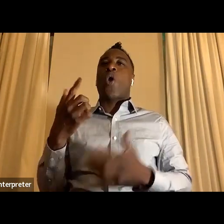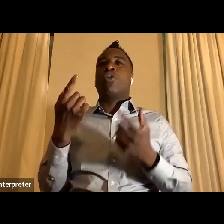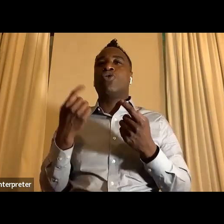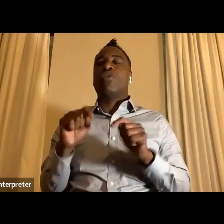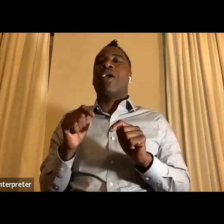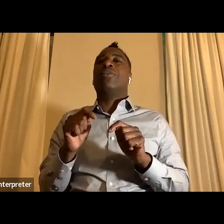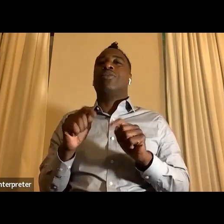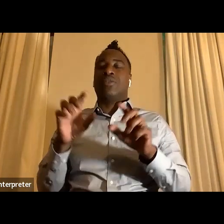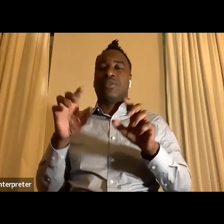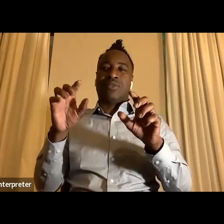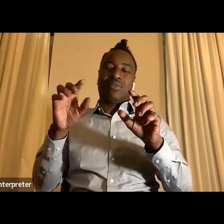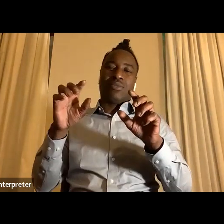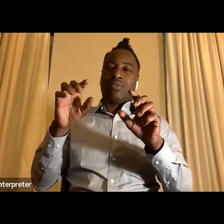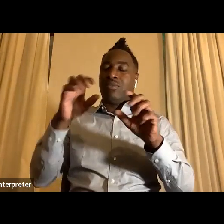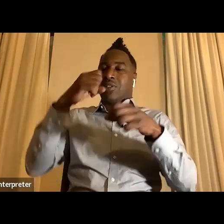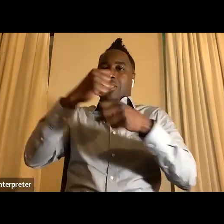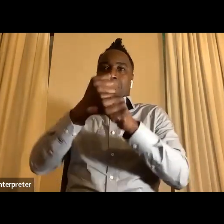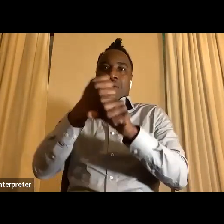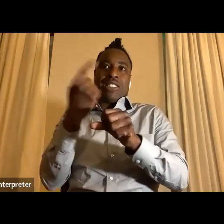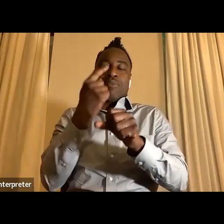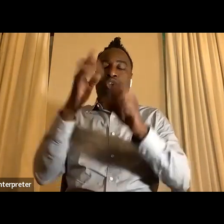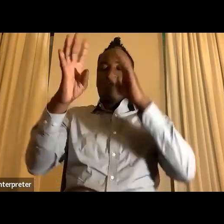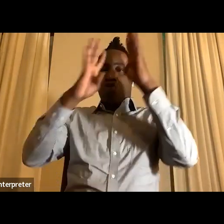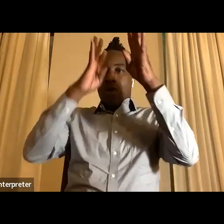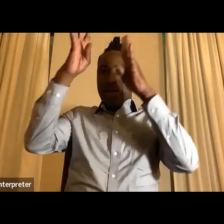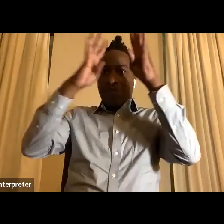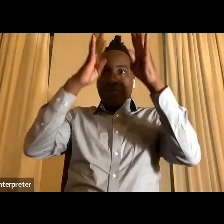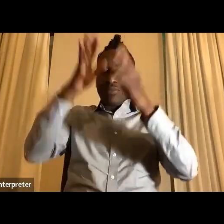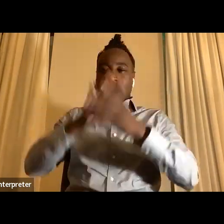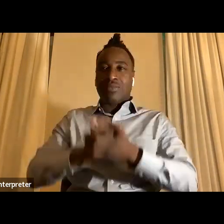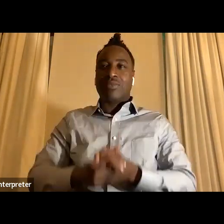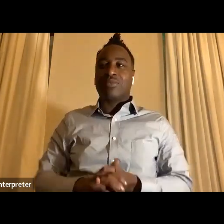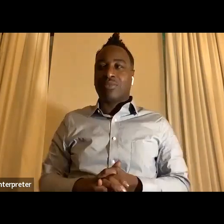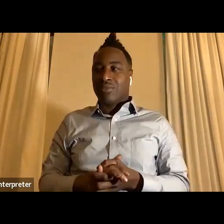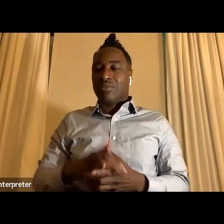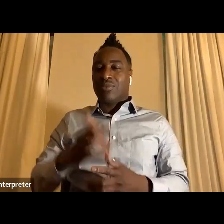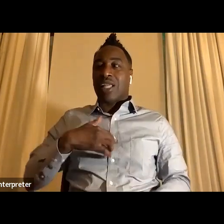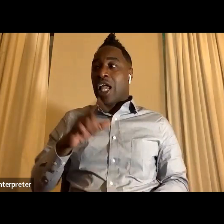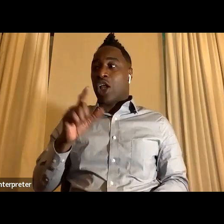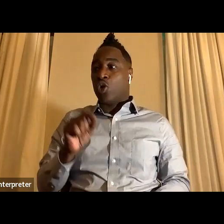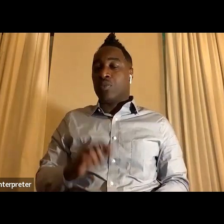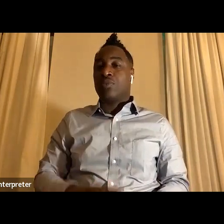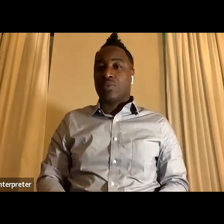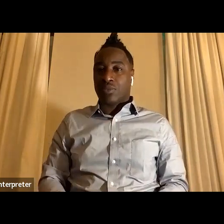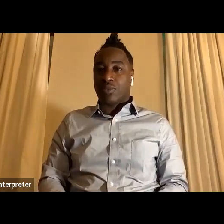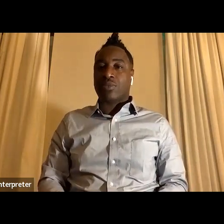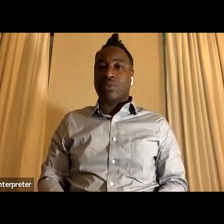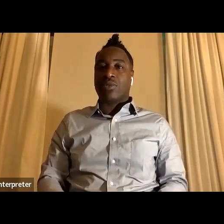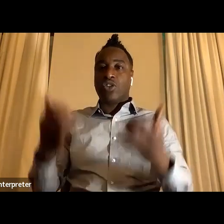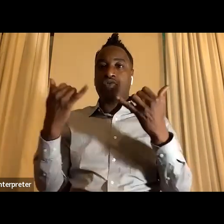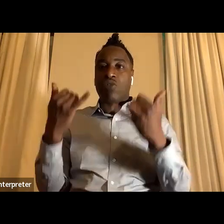into some creative thing. I do write, you know, like Monet primarily.